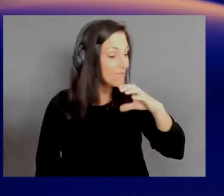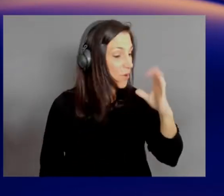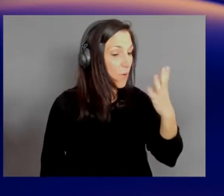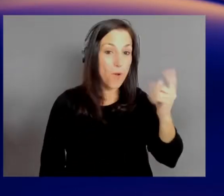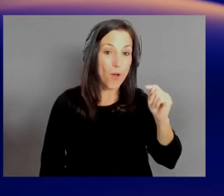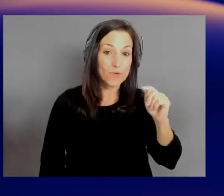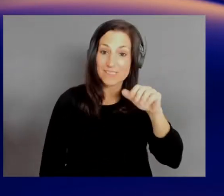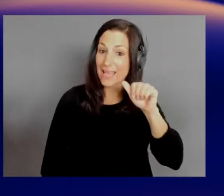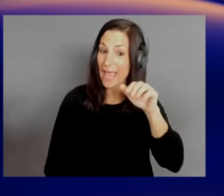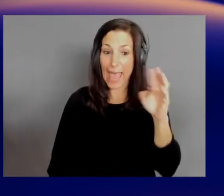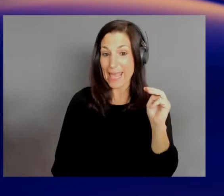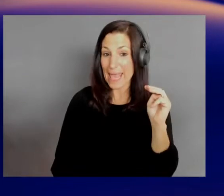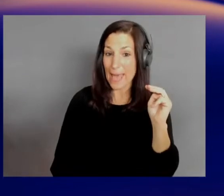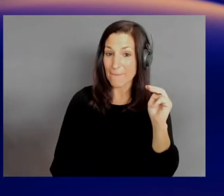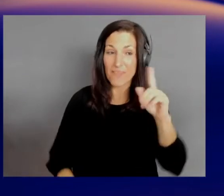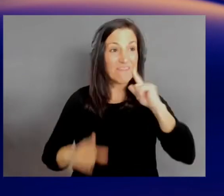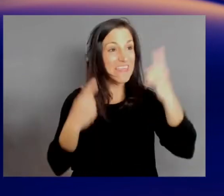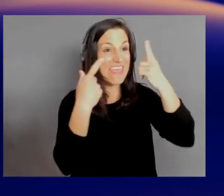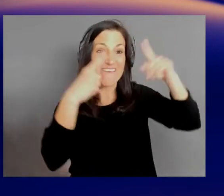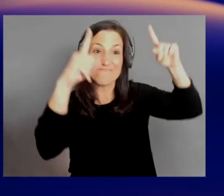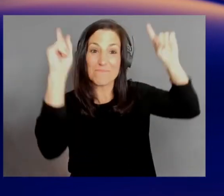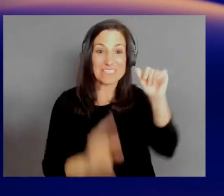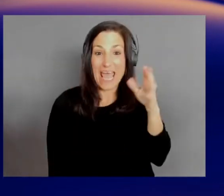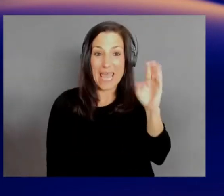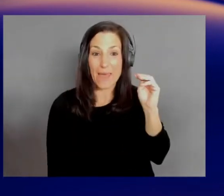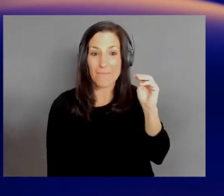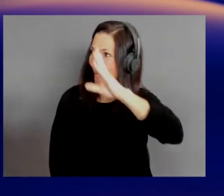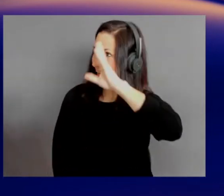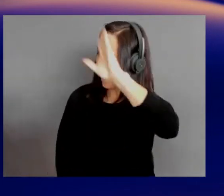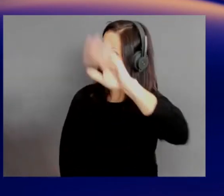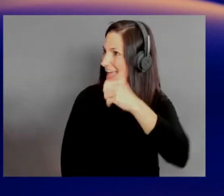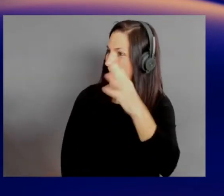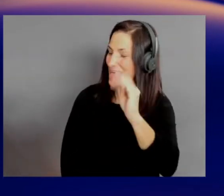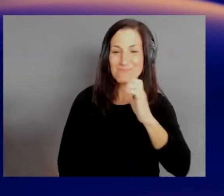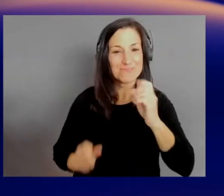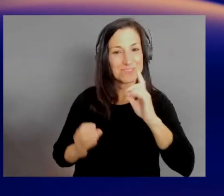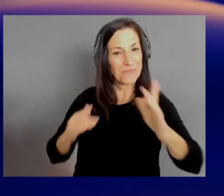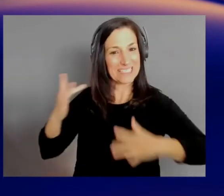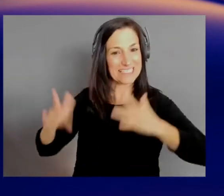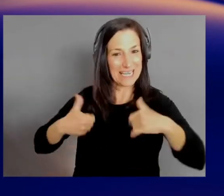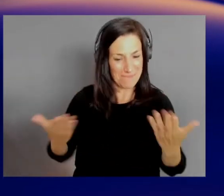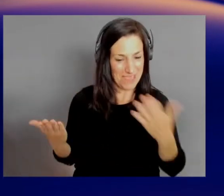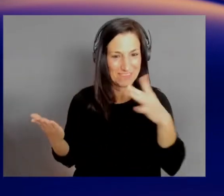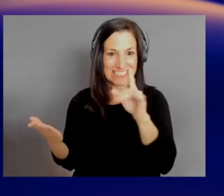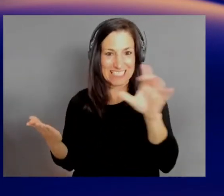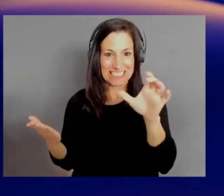Hey! - The infamous AM. Hey, I'm AM. I'm so excited to be here in DC. The truth is out there.